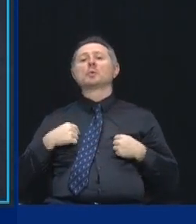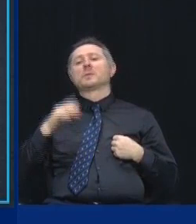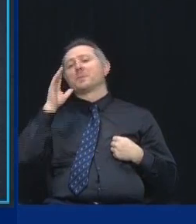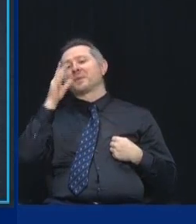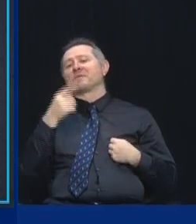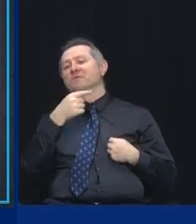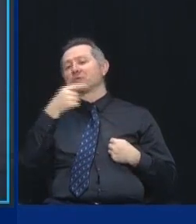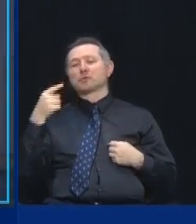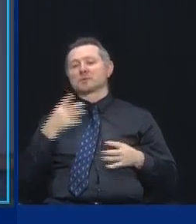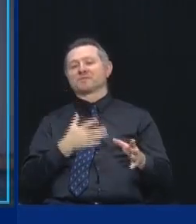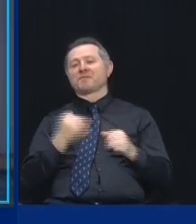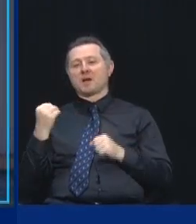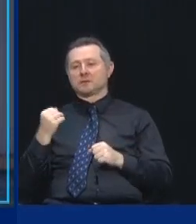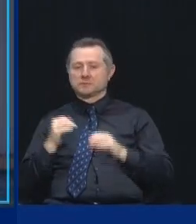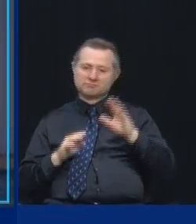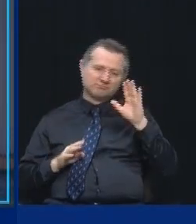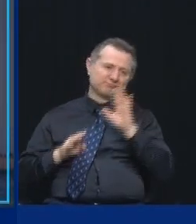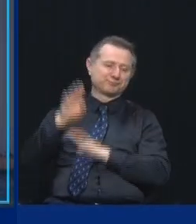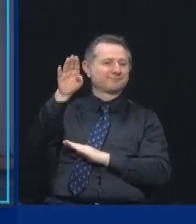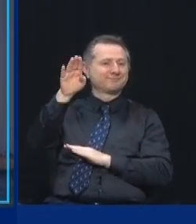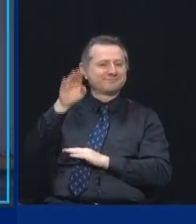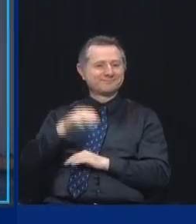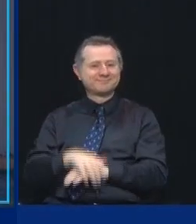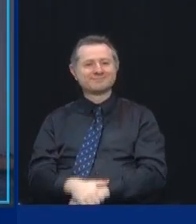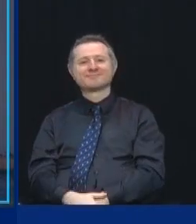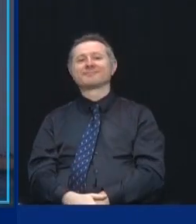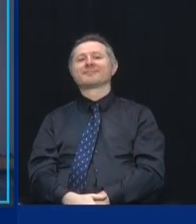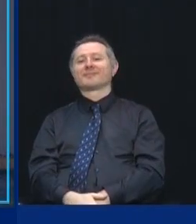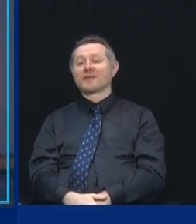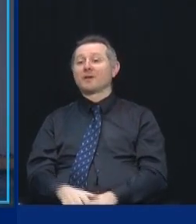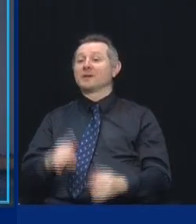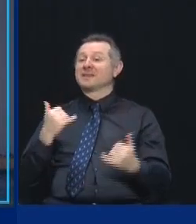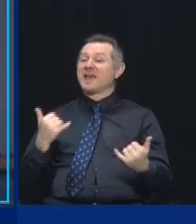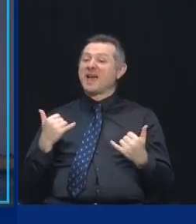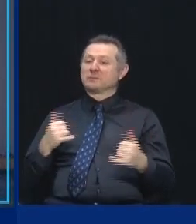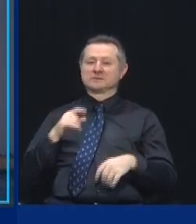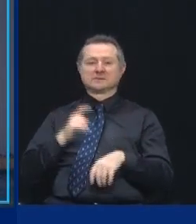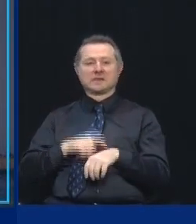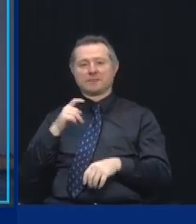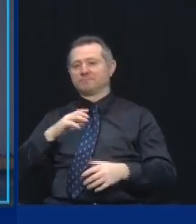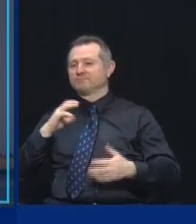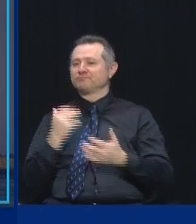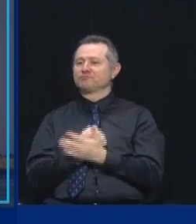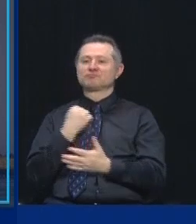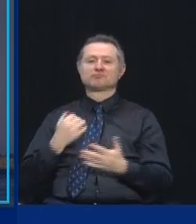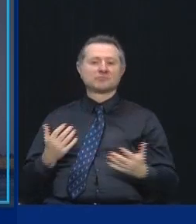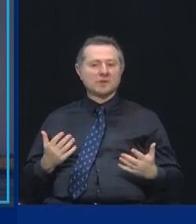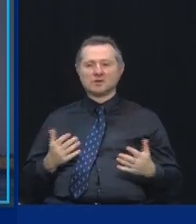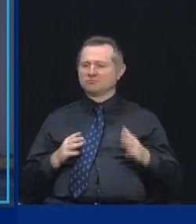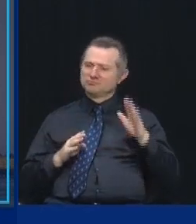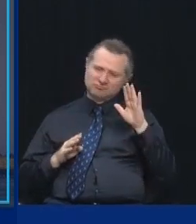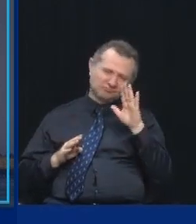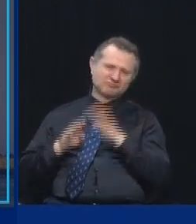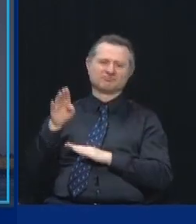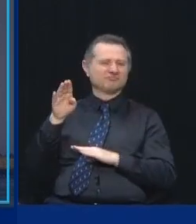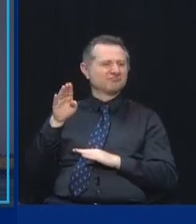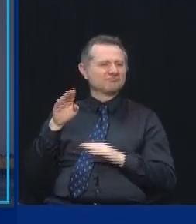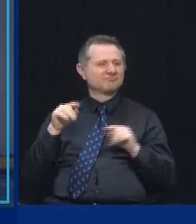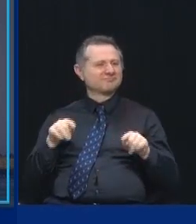SO IS CANADA. SO IS EUROPE. WE'RE GOING TO BE THE FIRST AND THE FASTEST TO REBUILD.